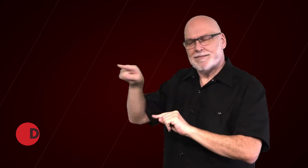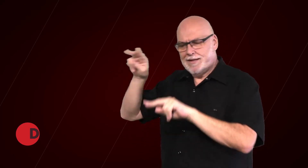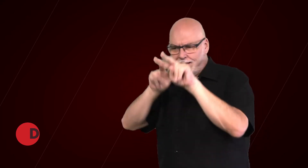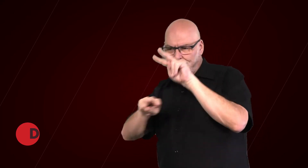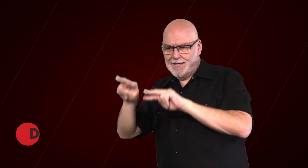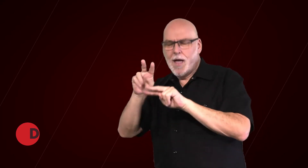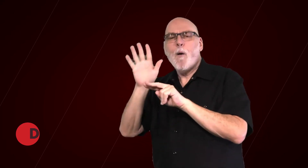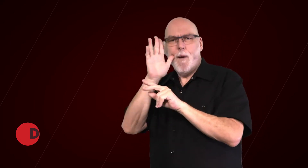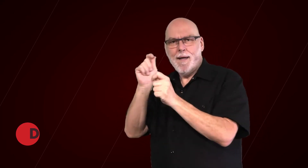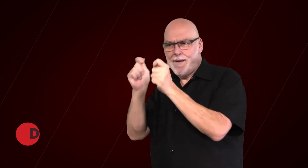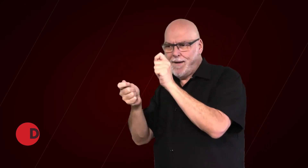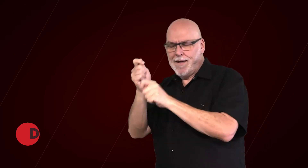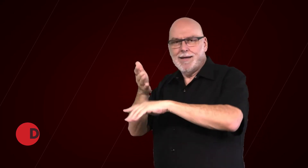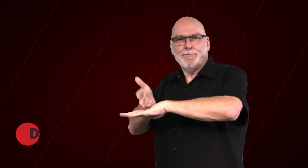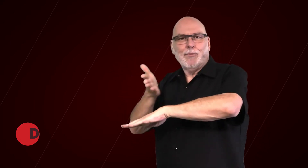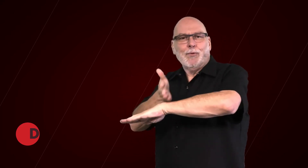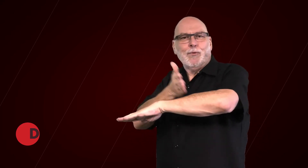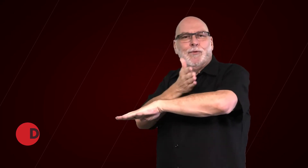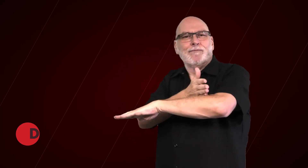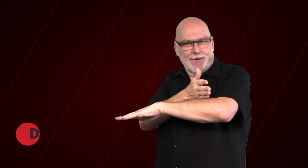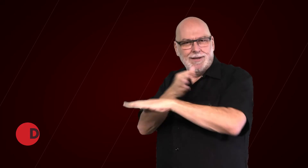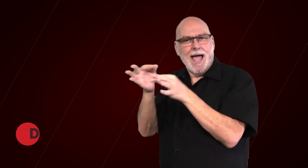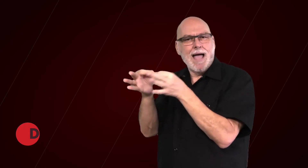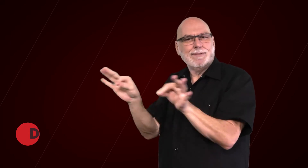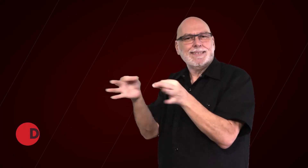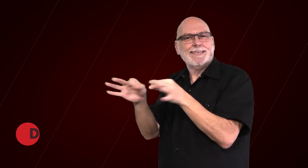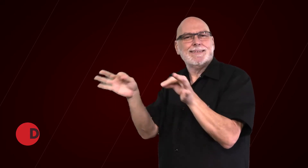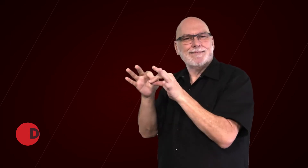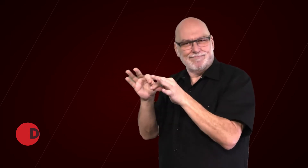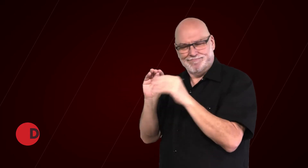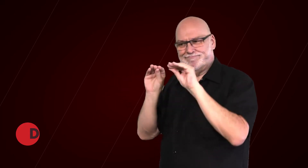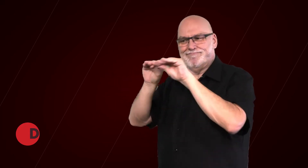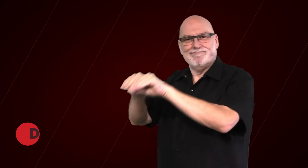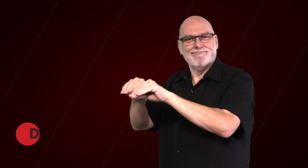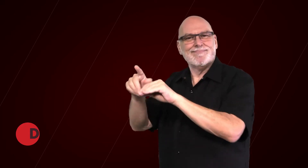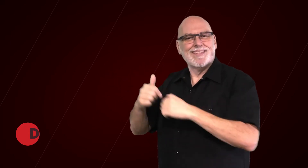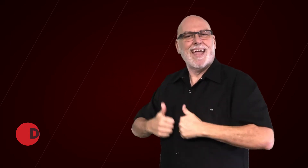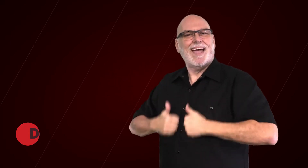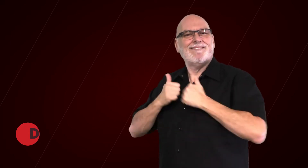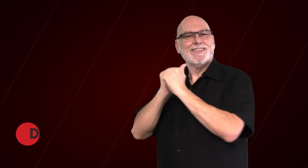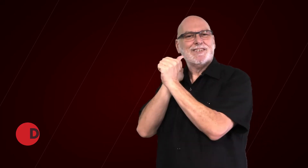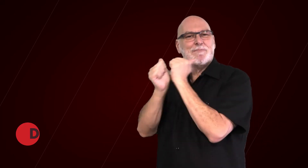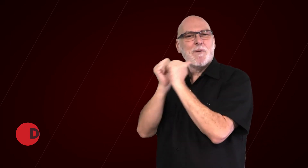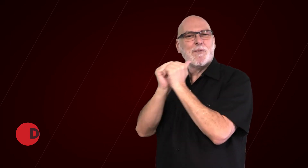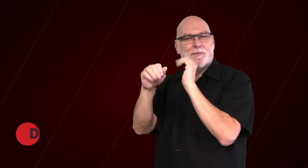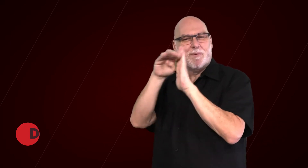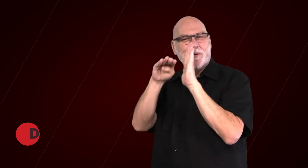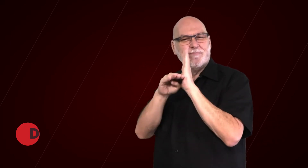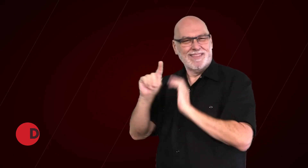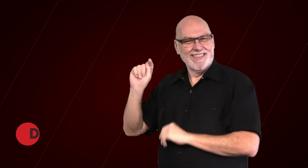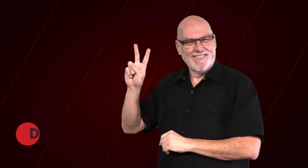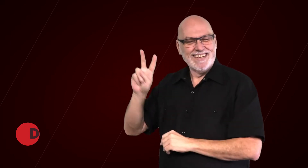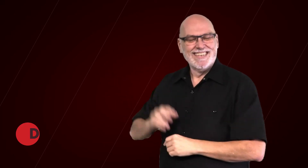so they know how to improve their captioning on live sports programs on TV!